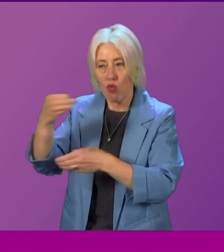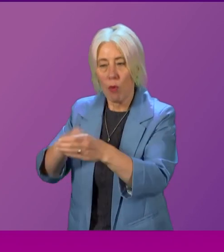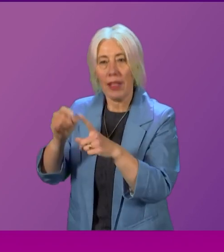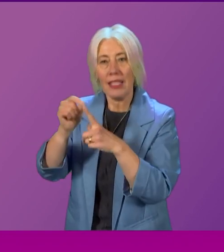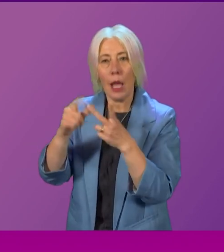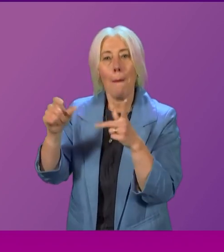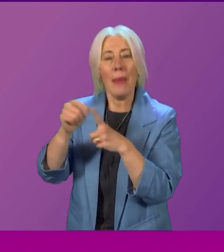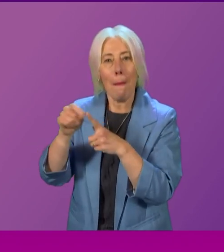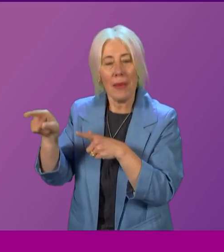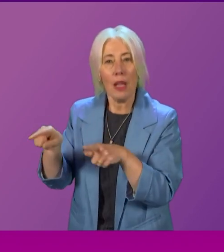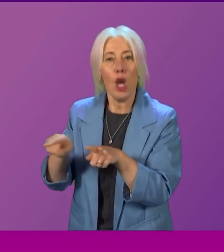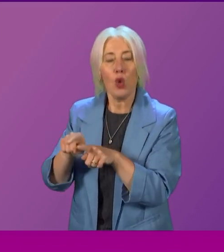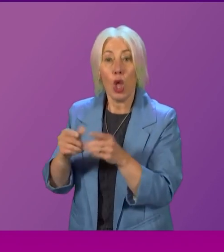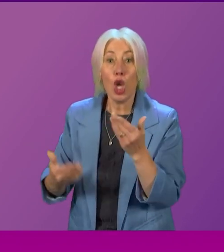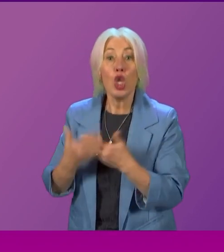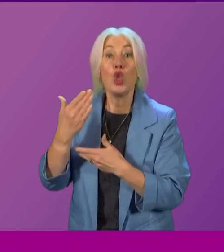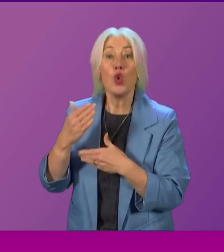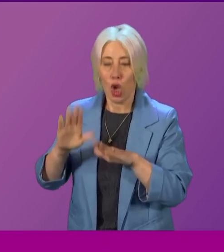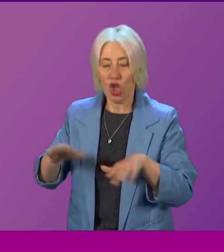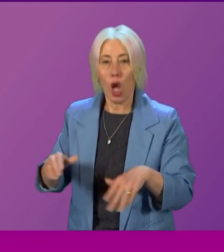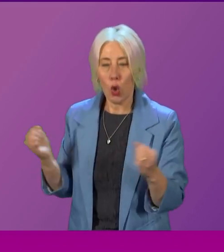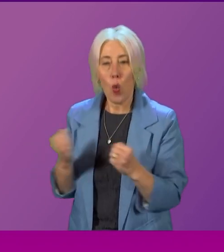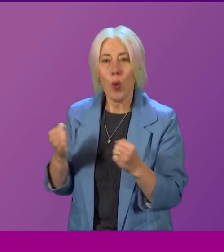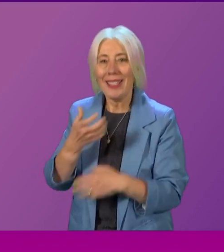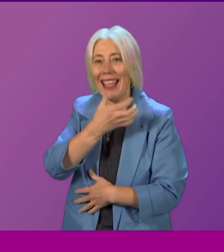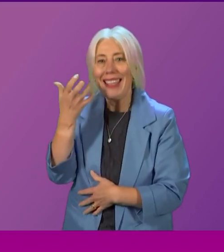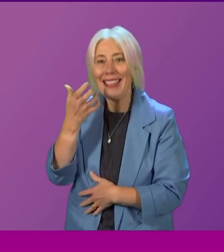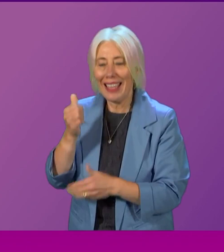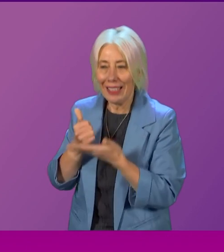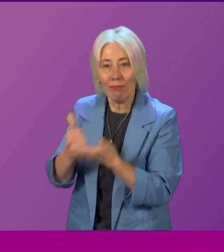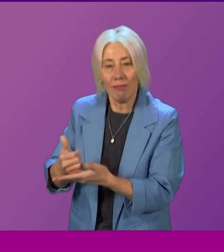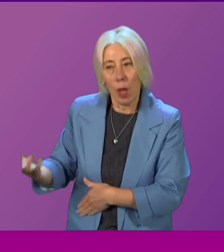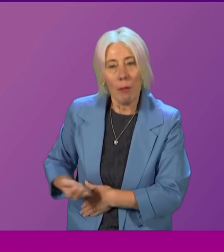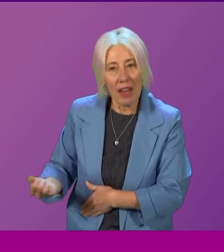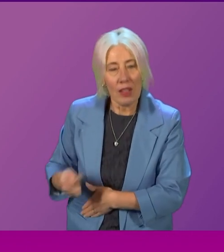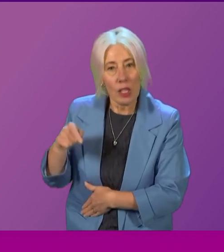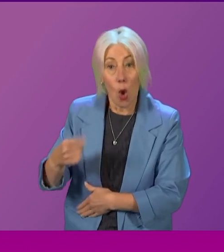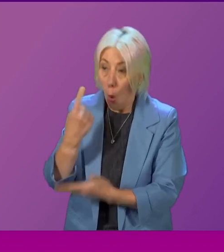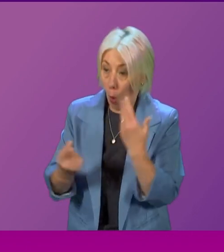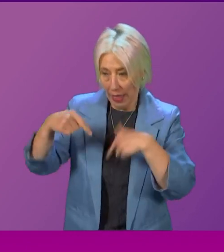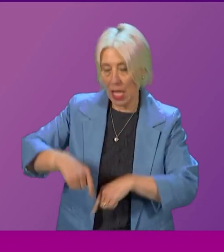We are introducing a brand new child winter heating assistance benefit, which will only be available in Scotland.